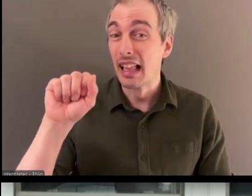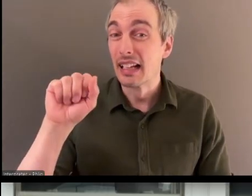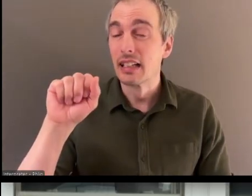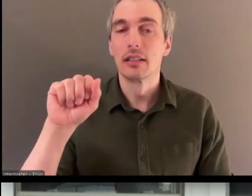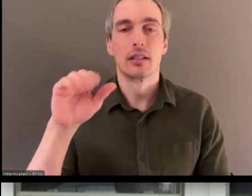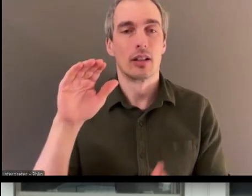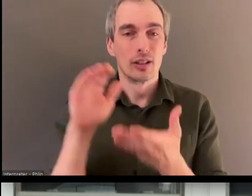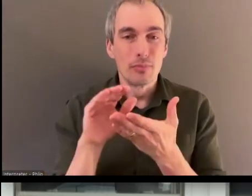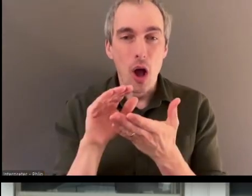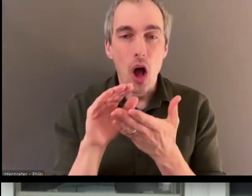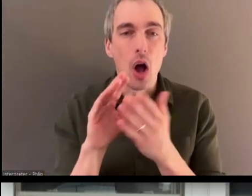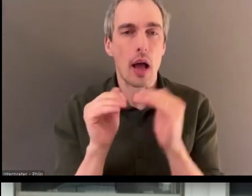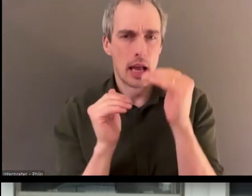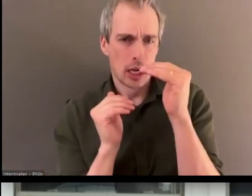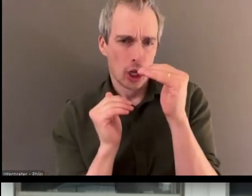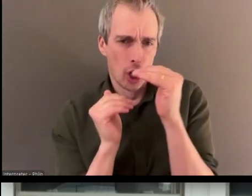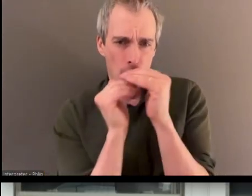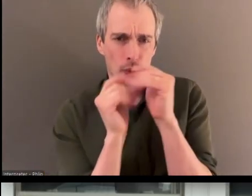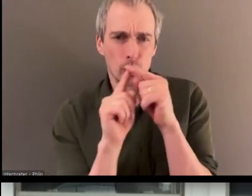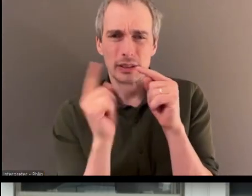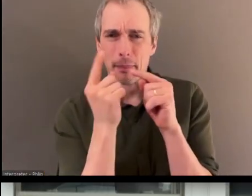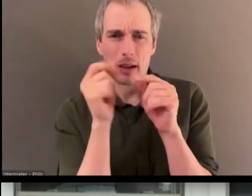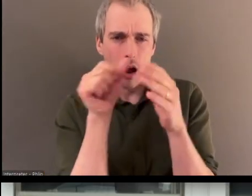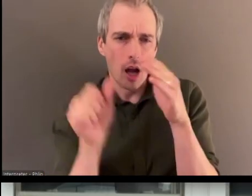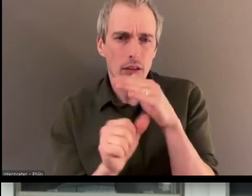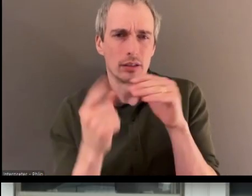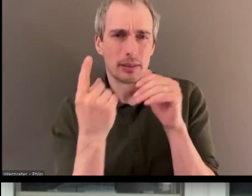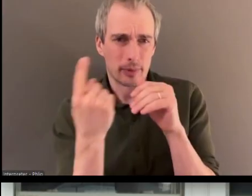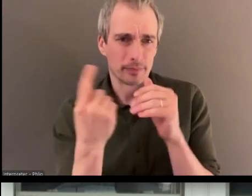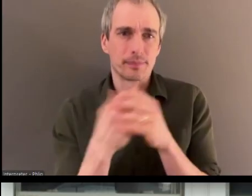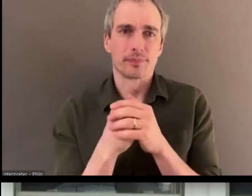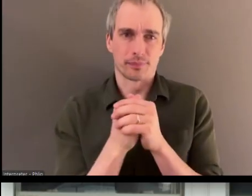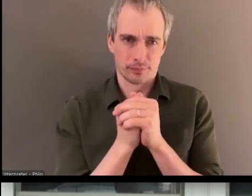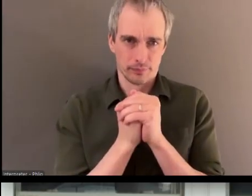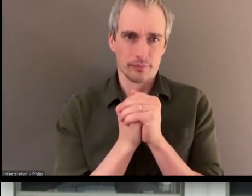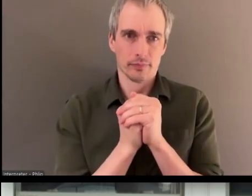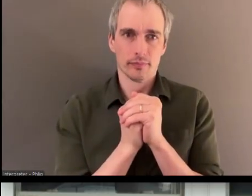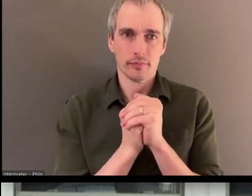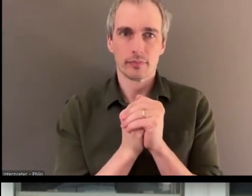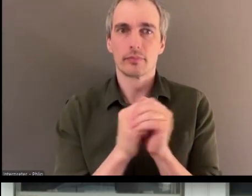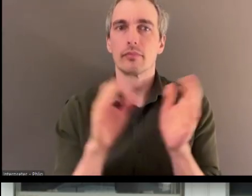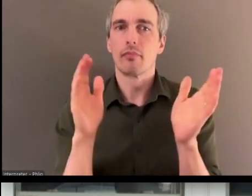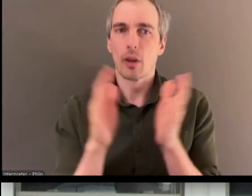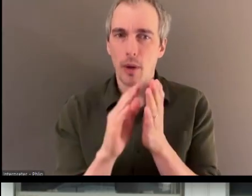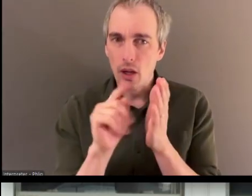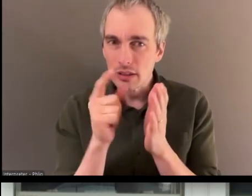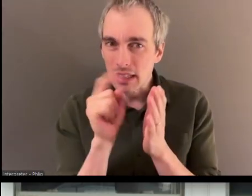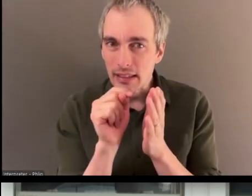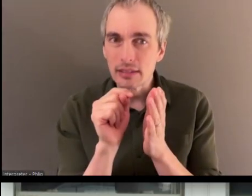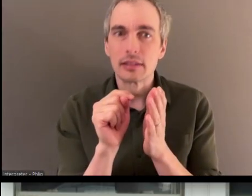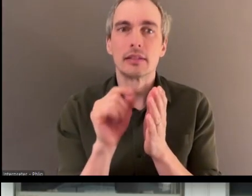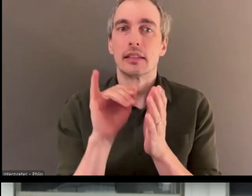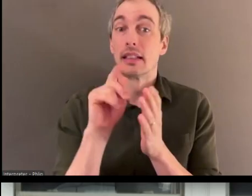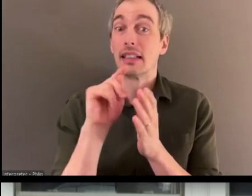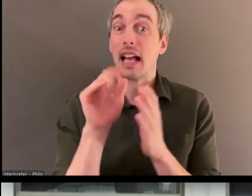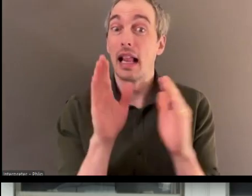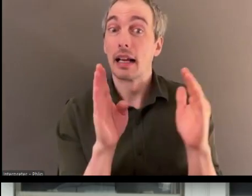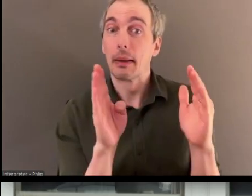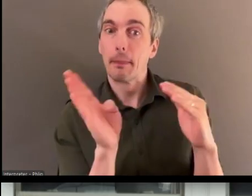Proximity, small text, near something. That's establishing a relationship between it. And then how did you do that in HTML? You do it with the fig caption.